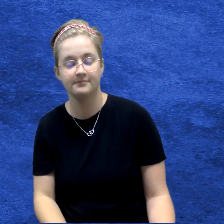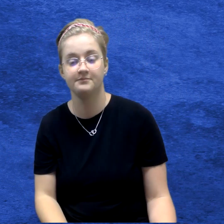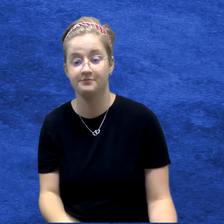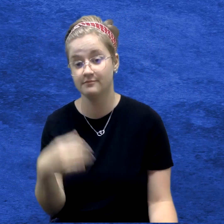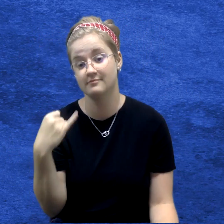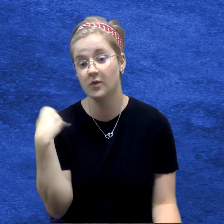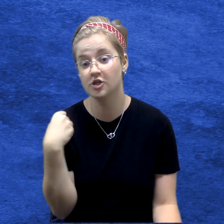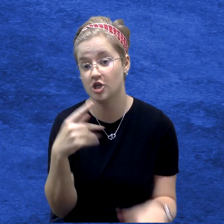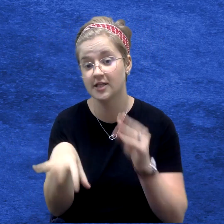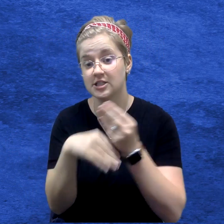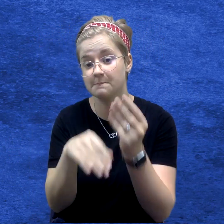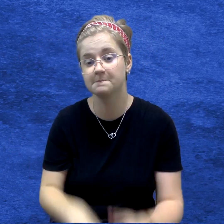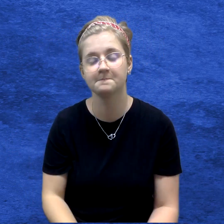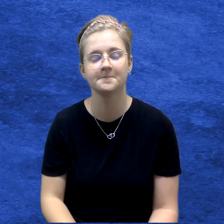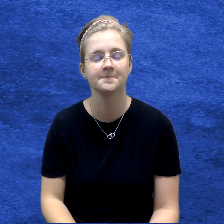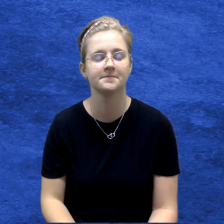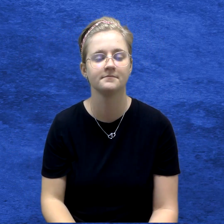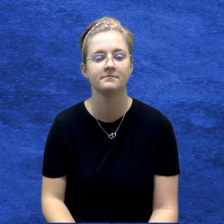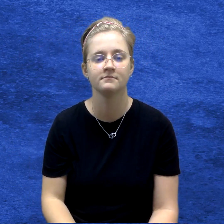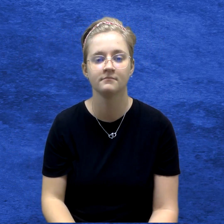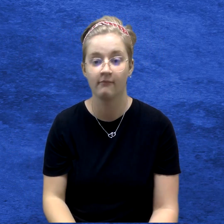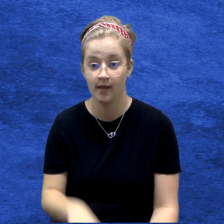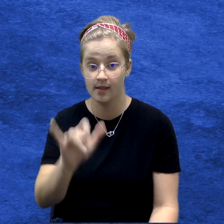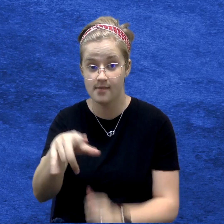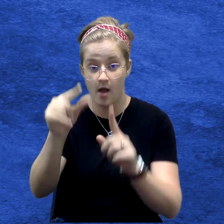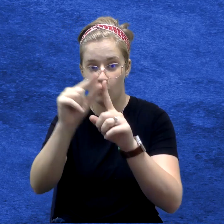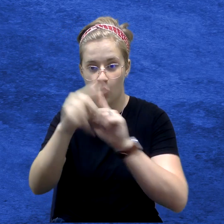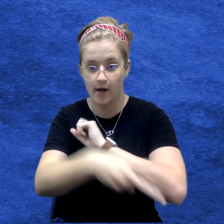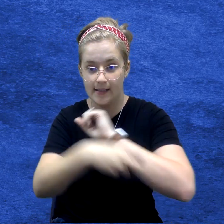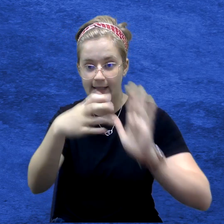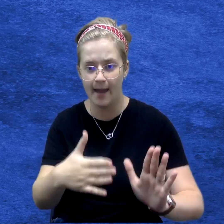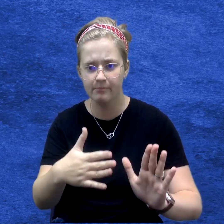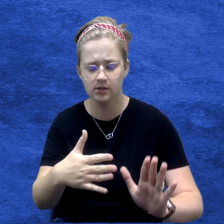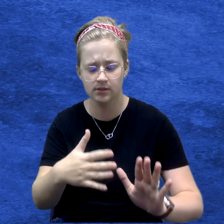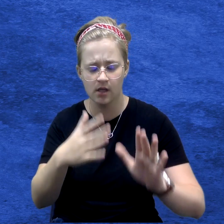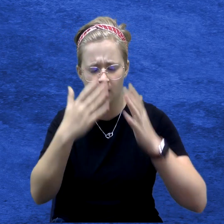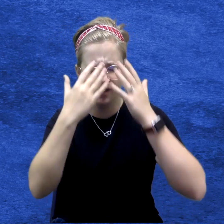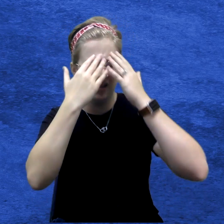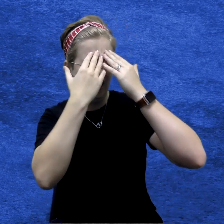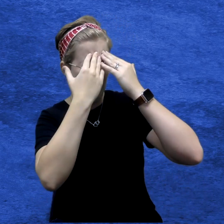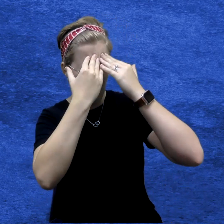At the word “kidnappers,” Mr. Linkletter closed his eyes.